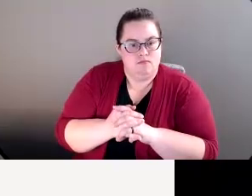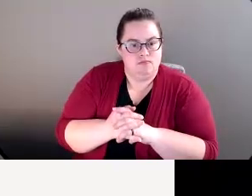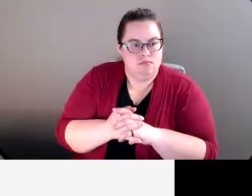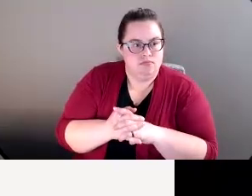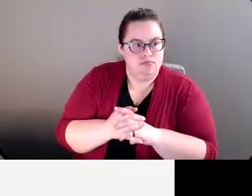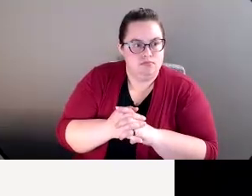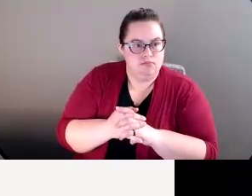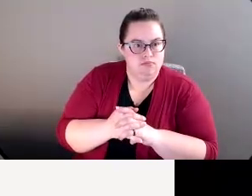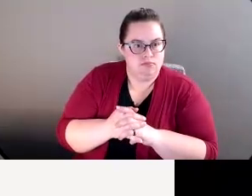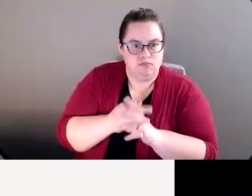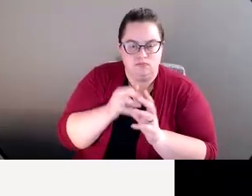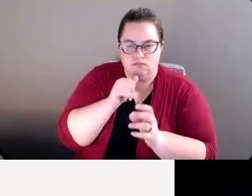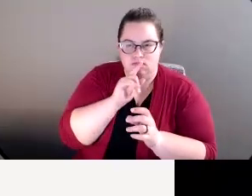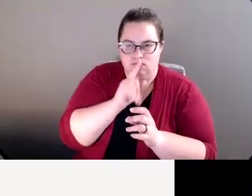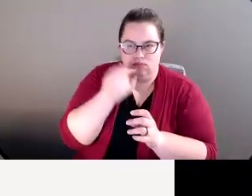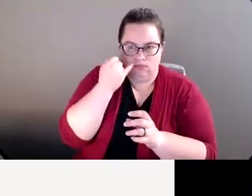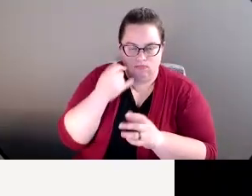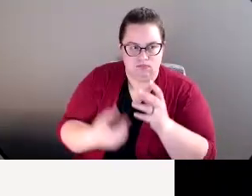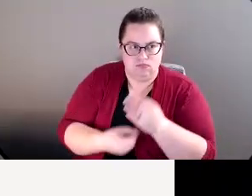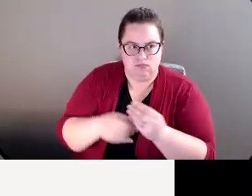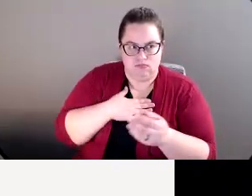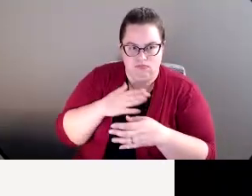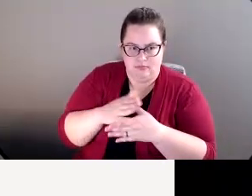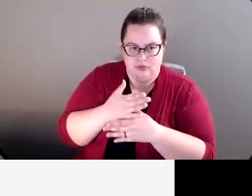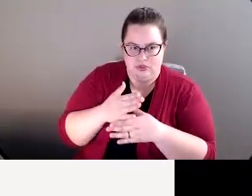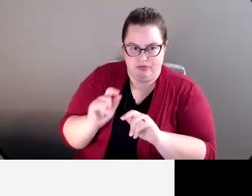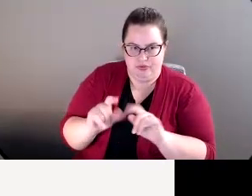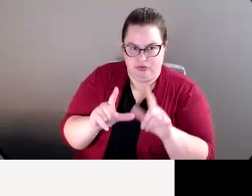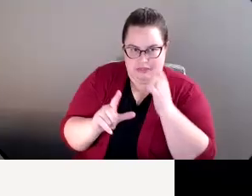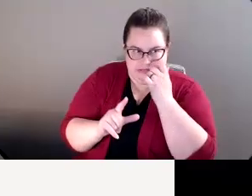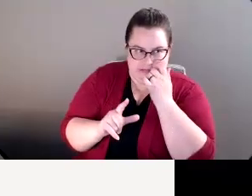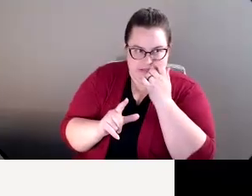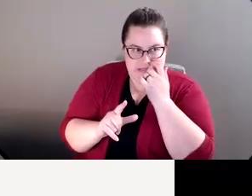I don't know if I can add this to my share screen. I don't think I can, but